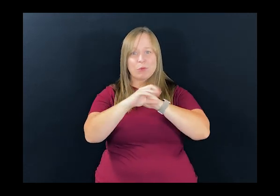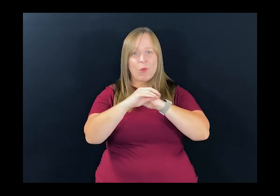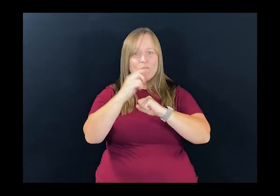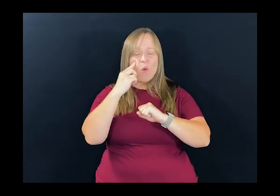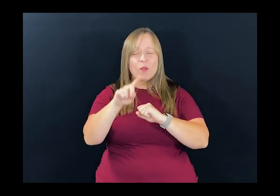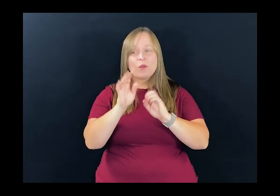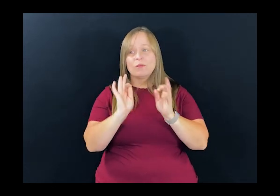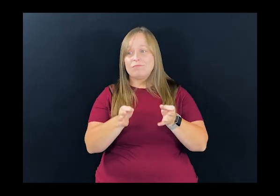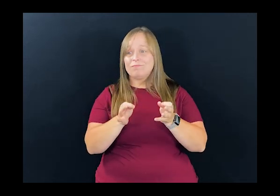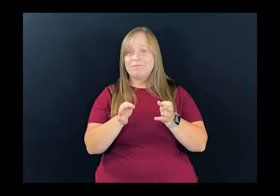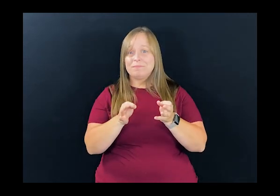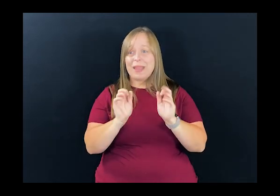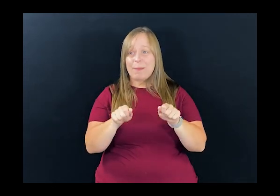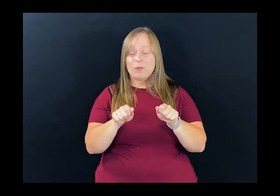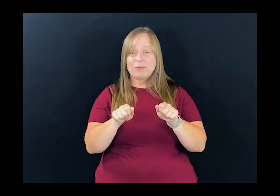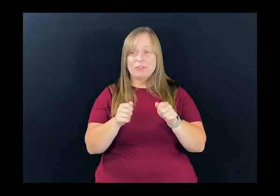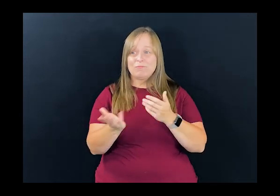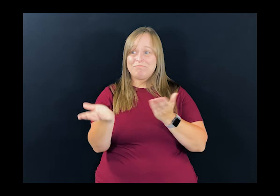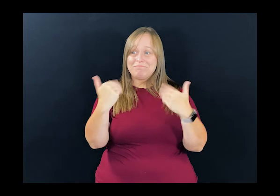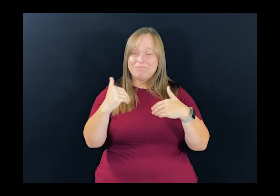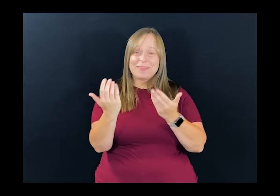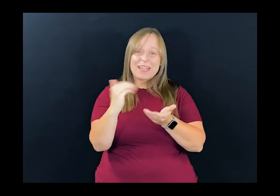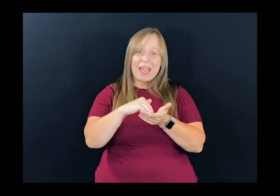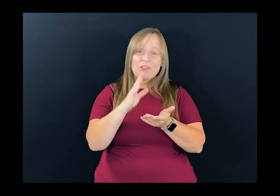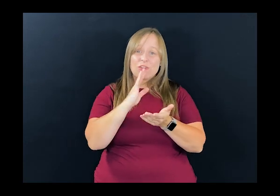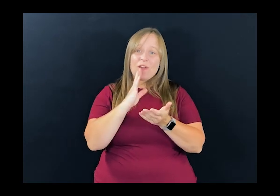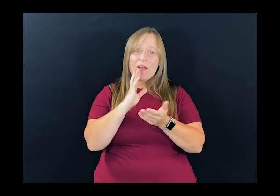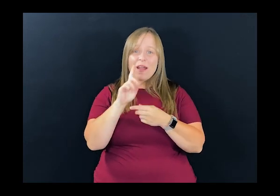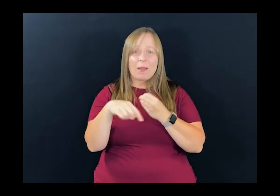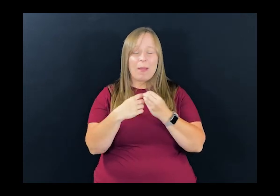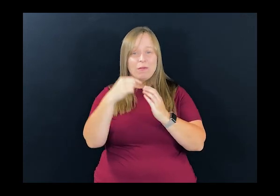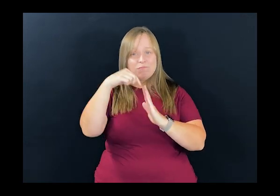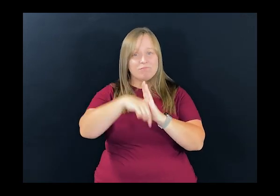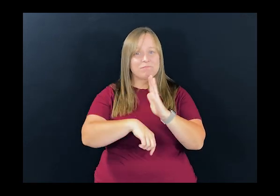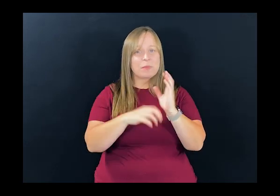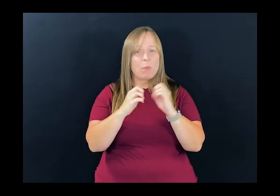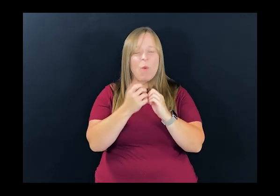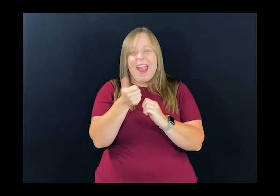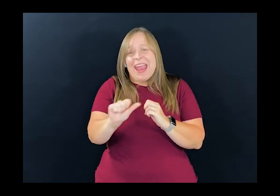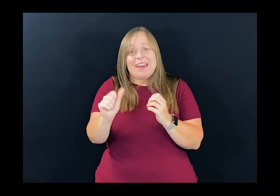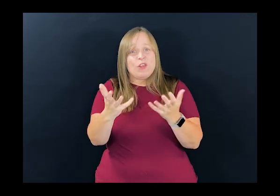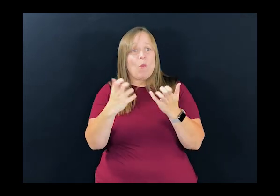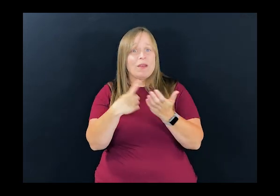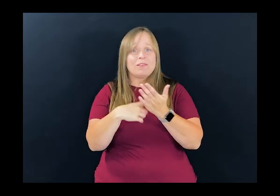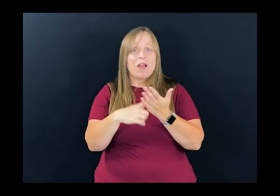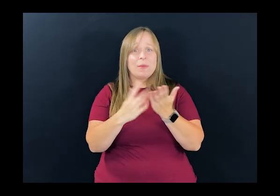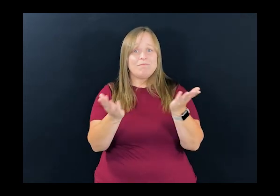And certainly we hope that we're able to have you back again to talk to you a little bit more about anything you'd like to talk about